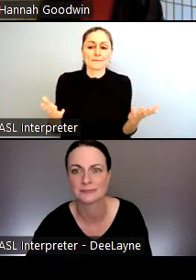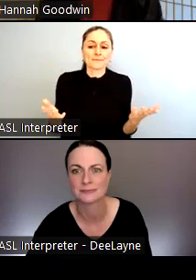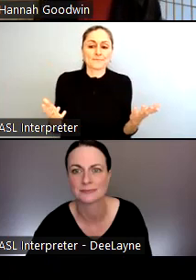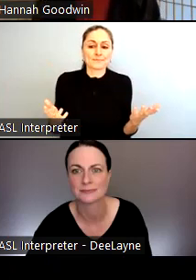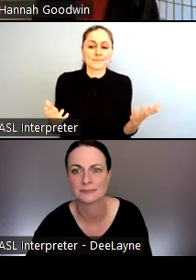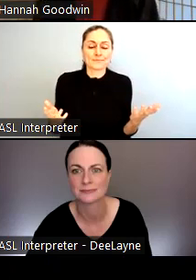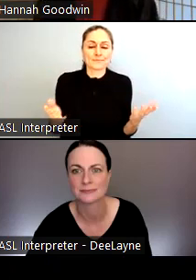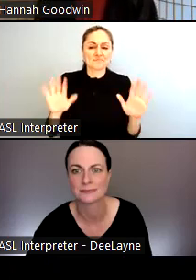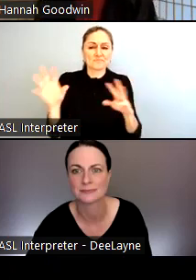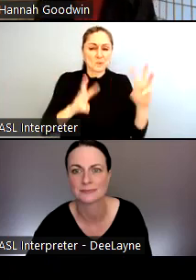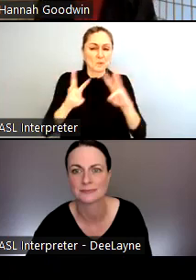Don't worry about that too much.